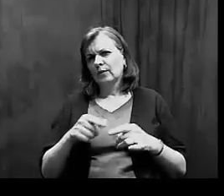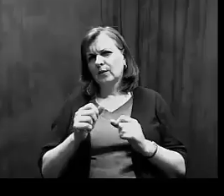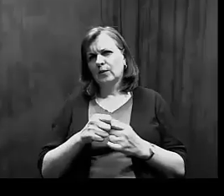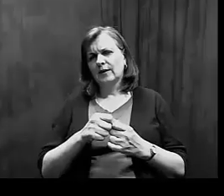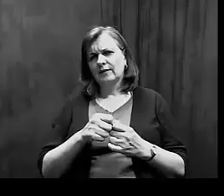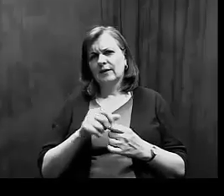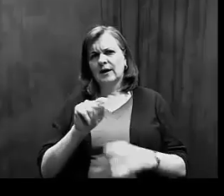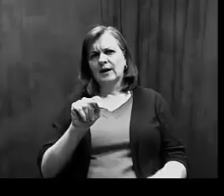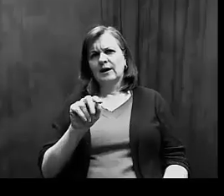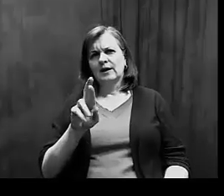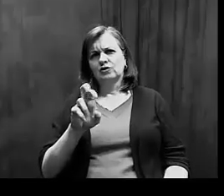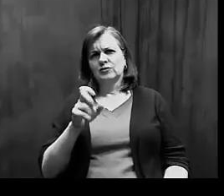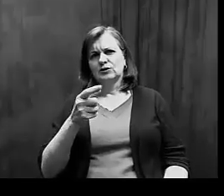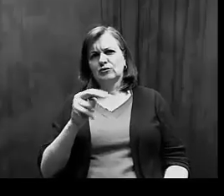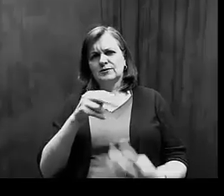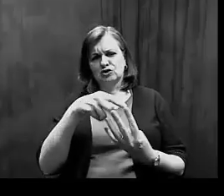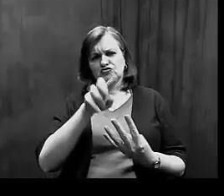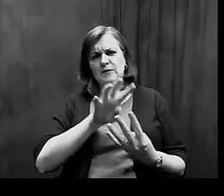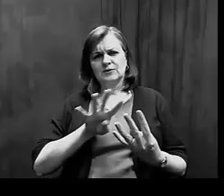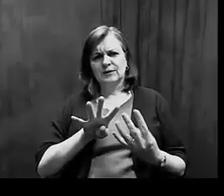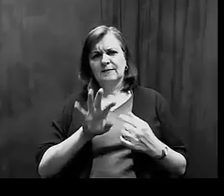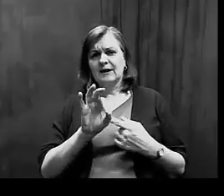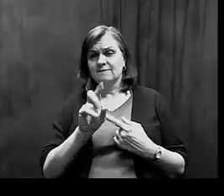so whats actually going on with transcription factors